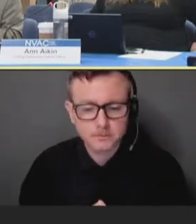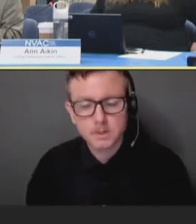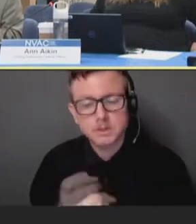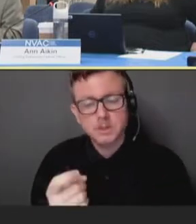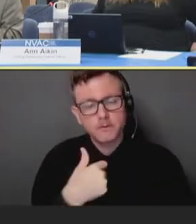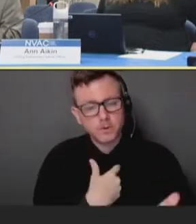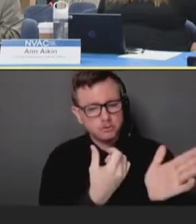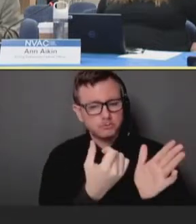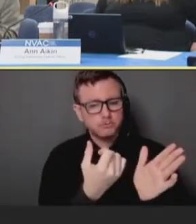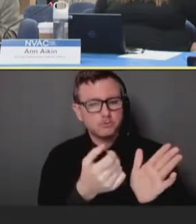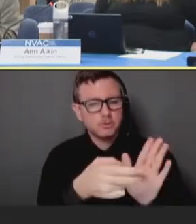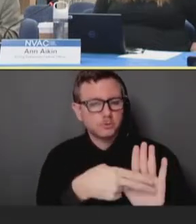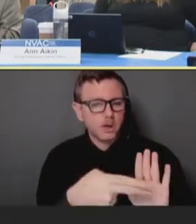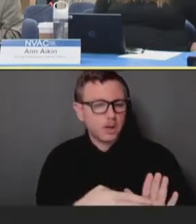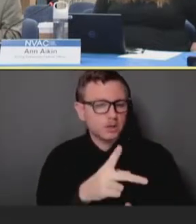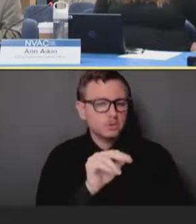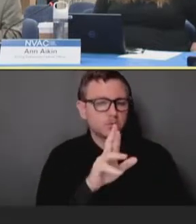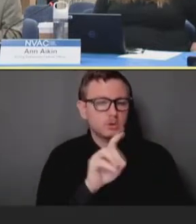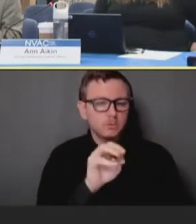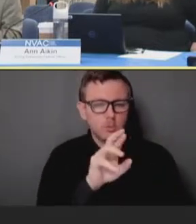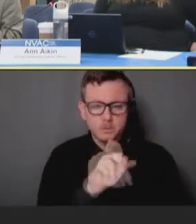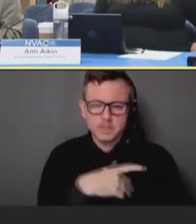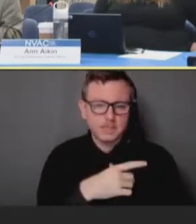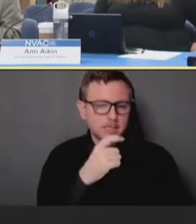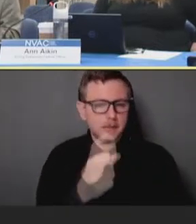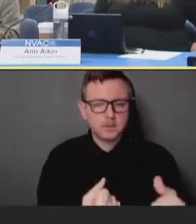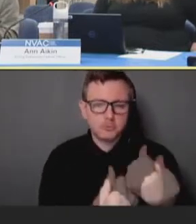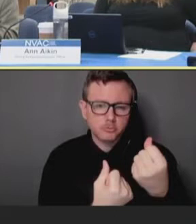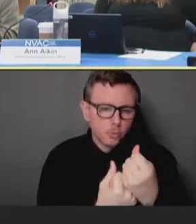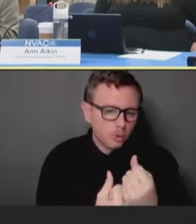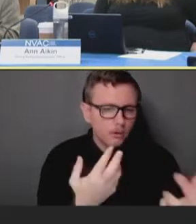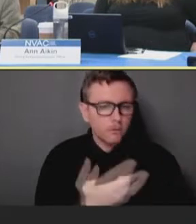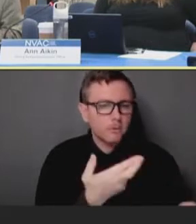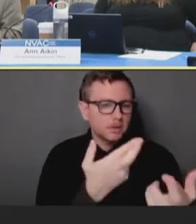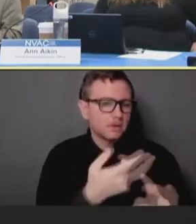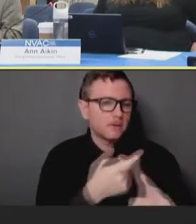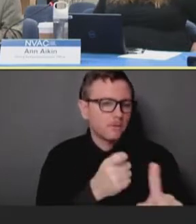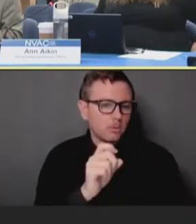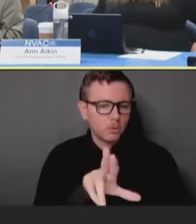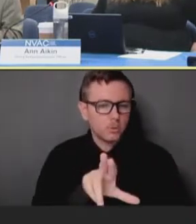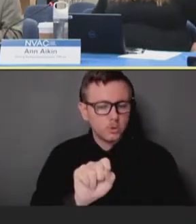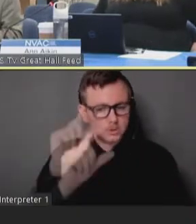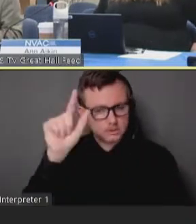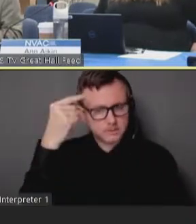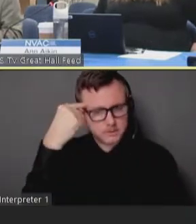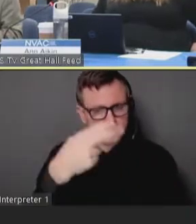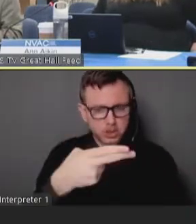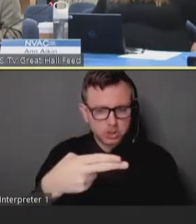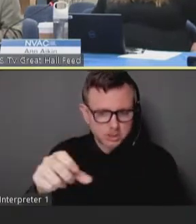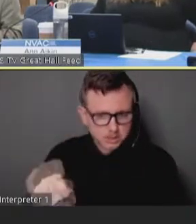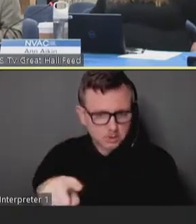not constitute an endorsement or recommendation by the U.S. government, HHS or NVAC.